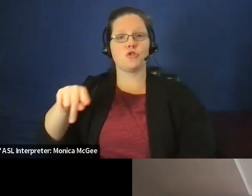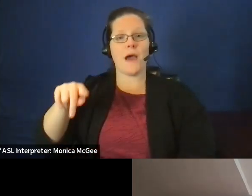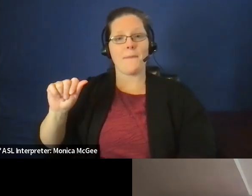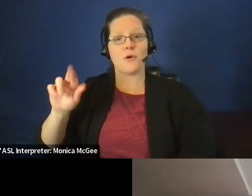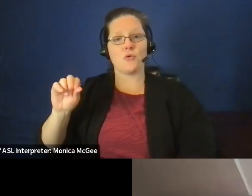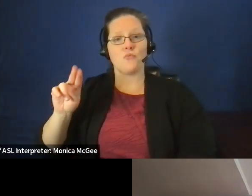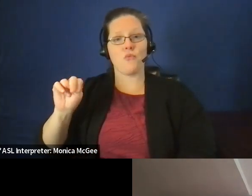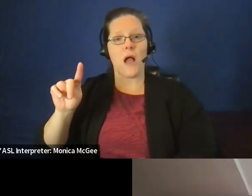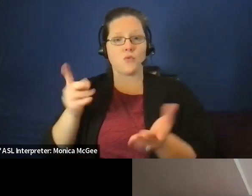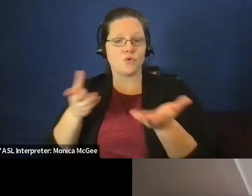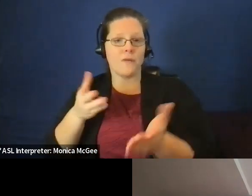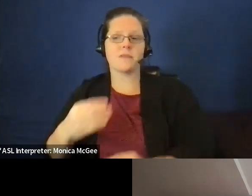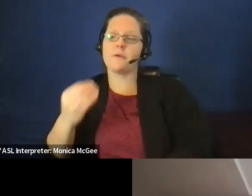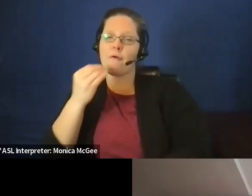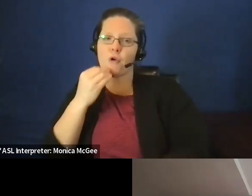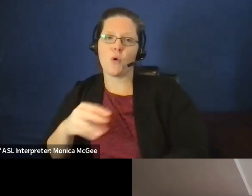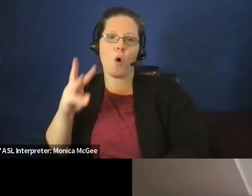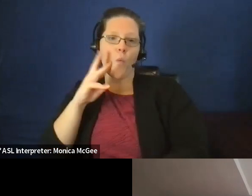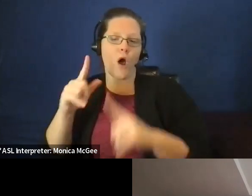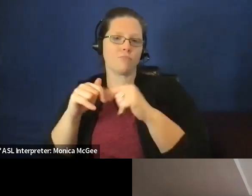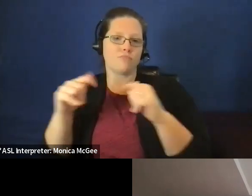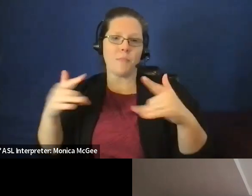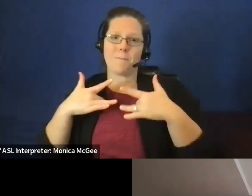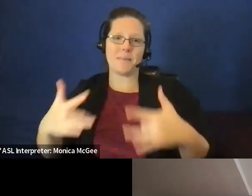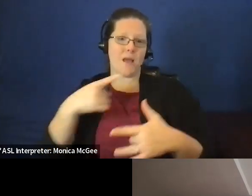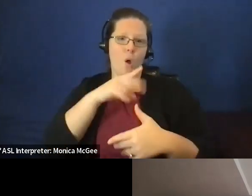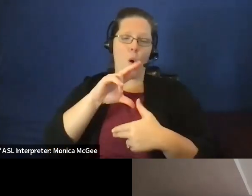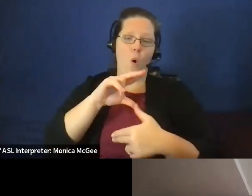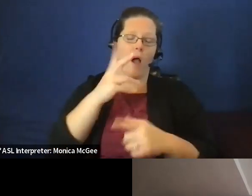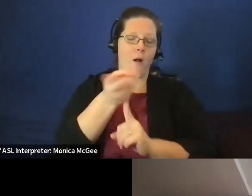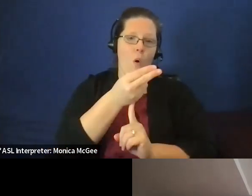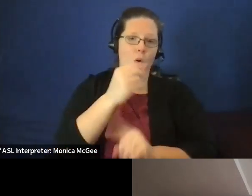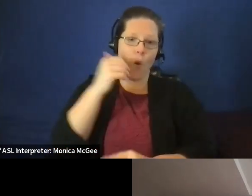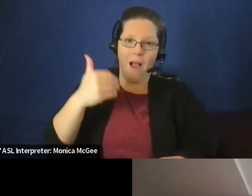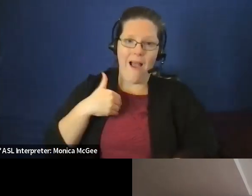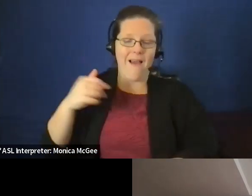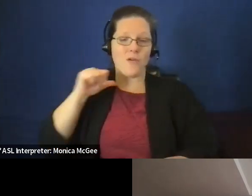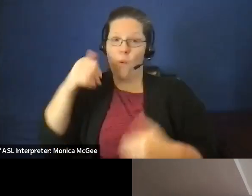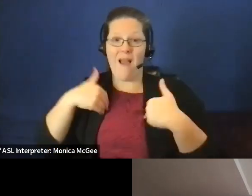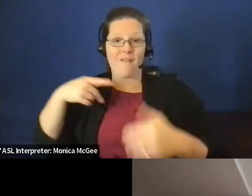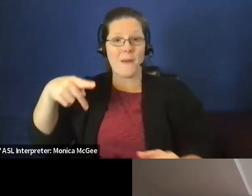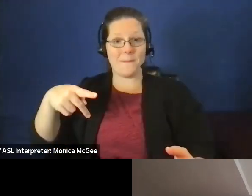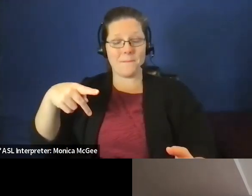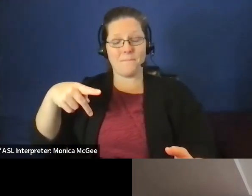reimbursement to cover that hotel, the transporting, a wraparound. So food,